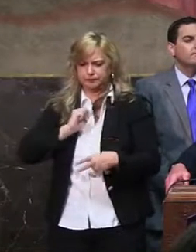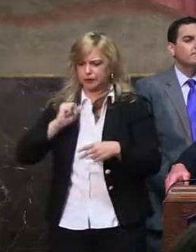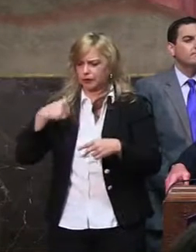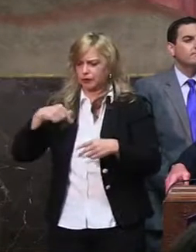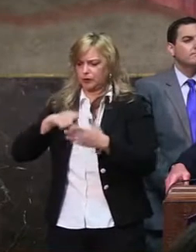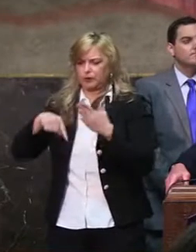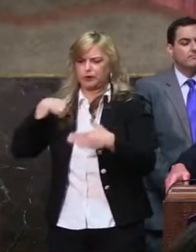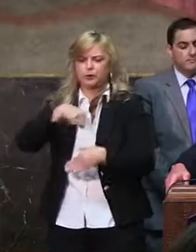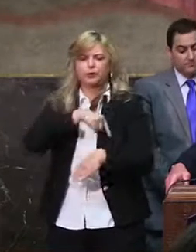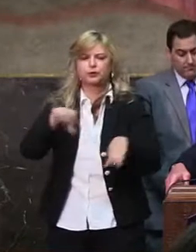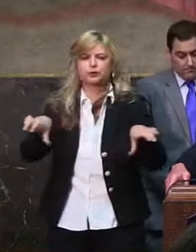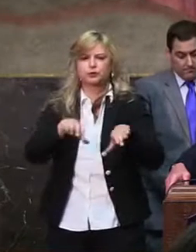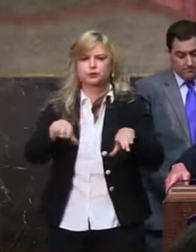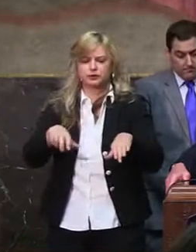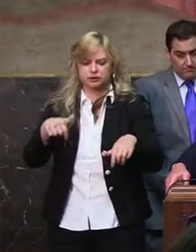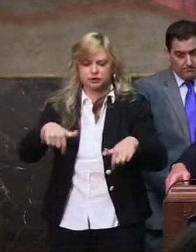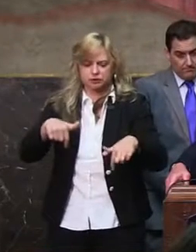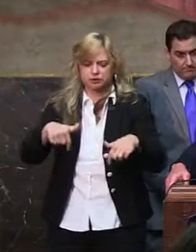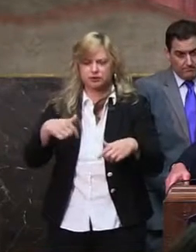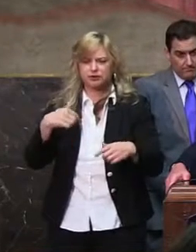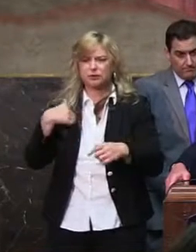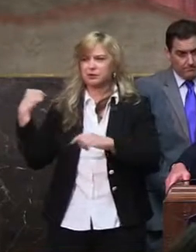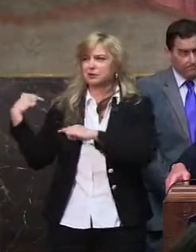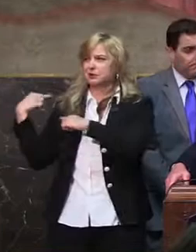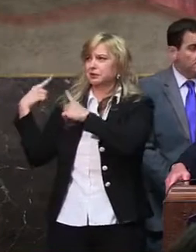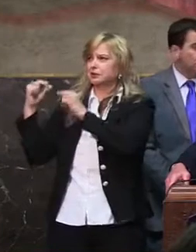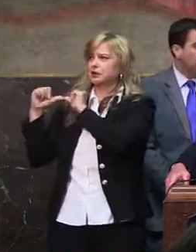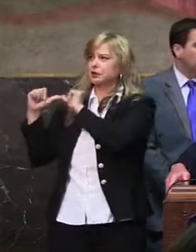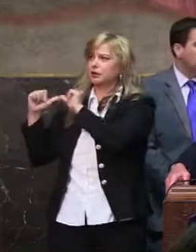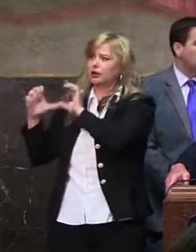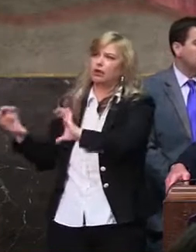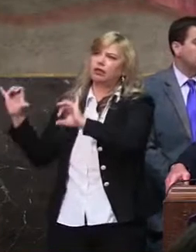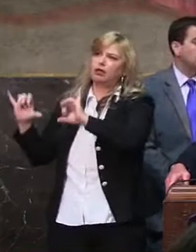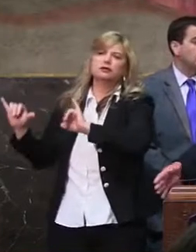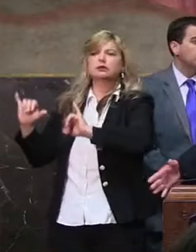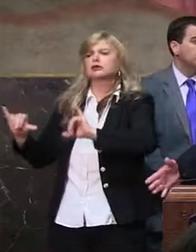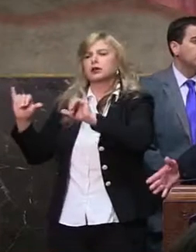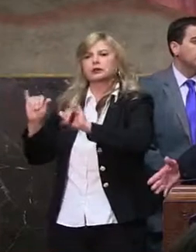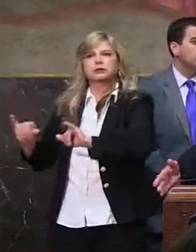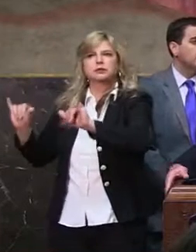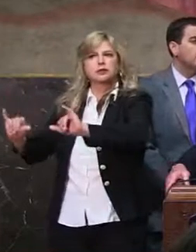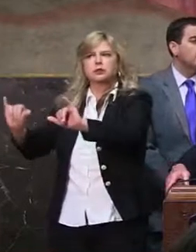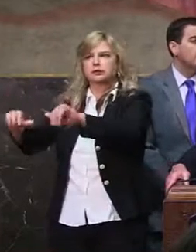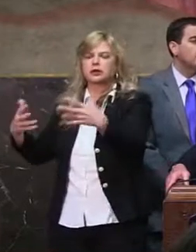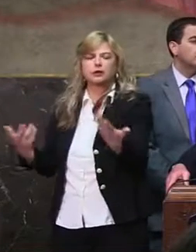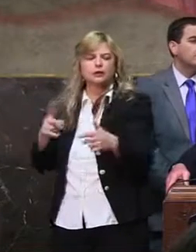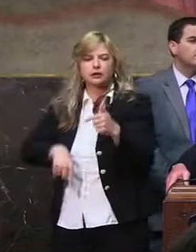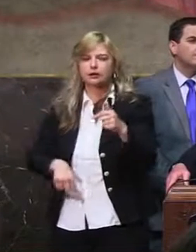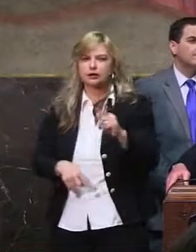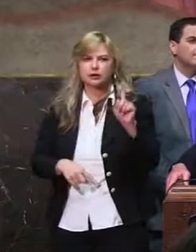continue to do what we've been doing and think things about there are people we can't find tops